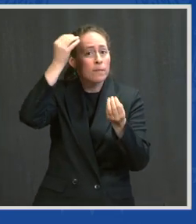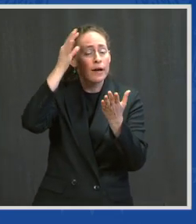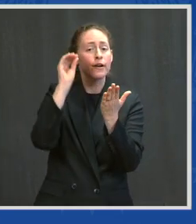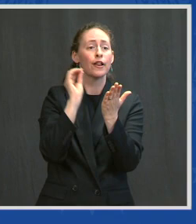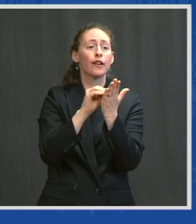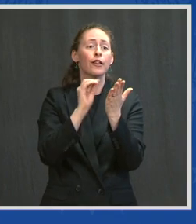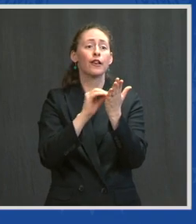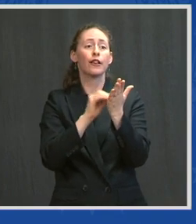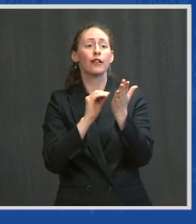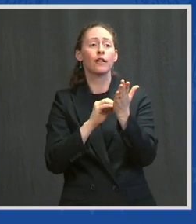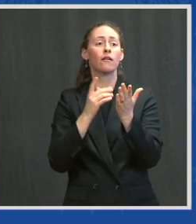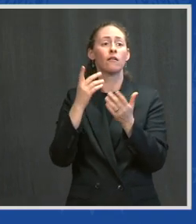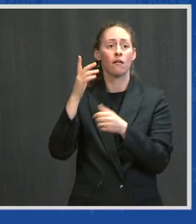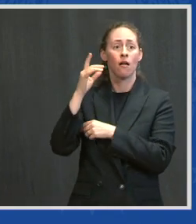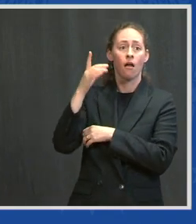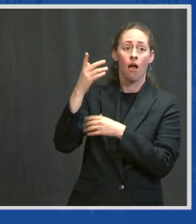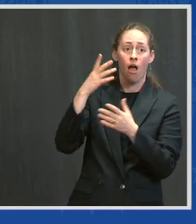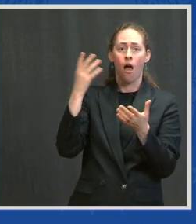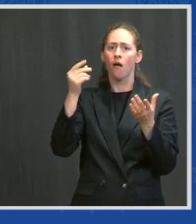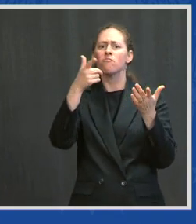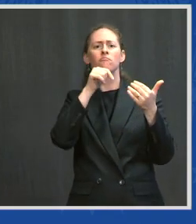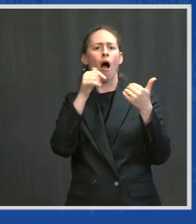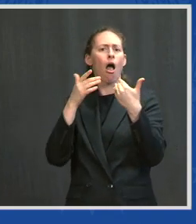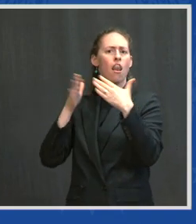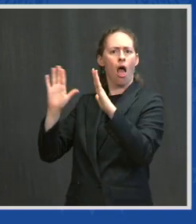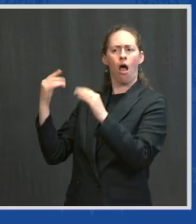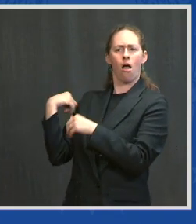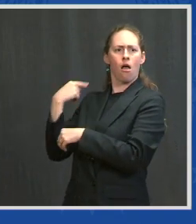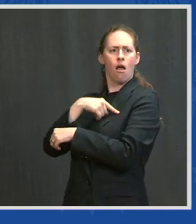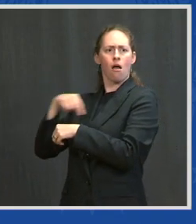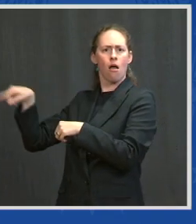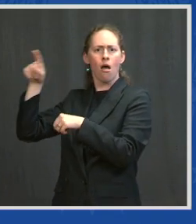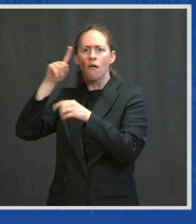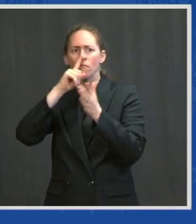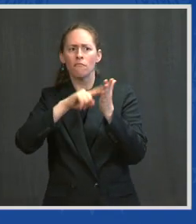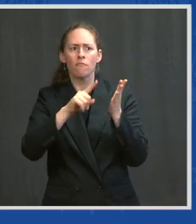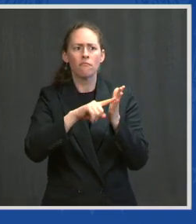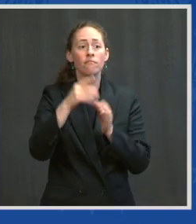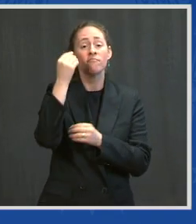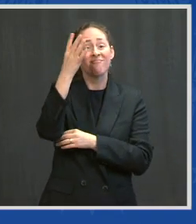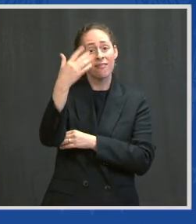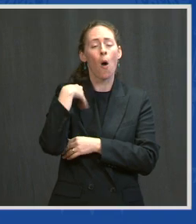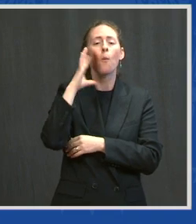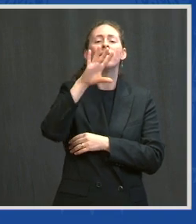my message to you is this: We'll find you, and we will seek your license to sell guns.